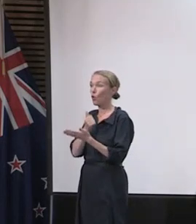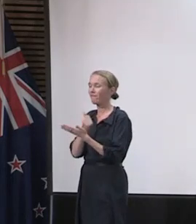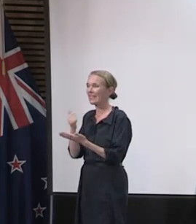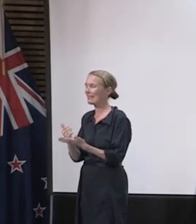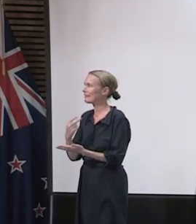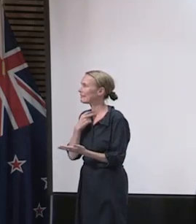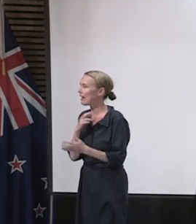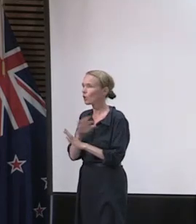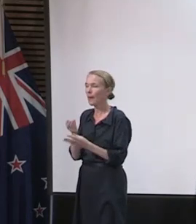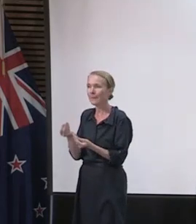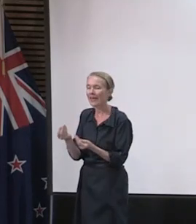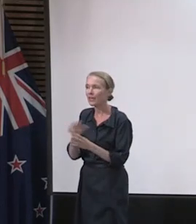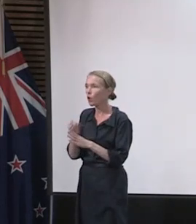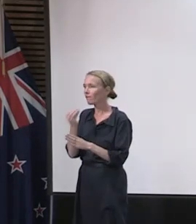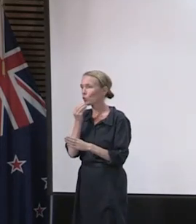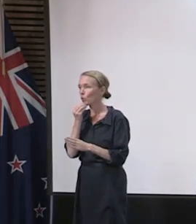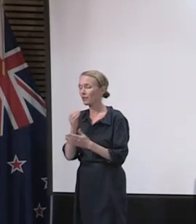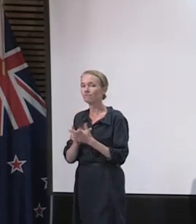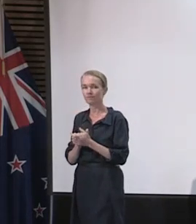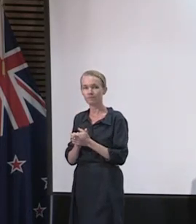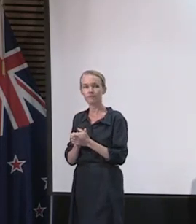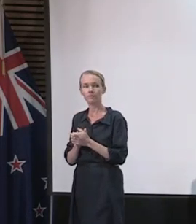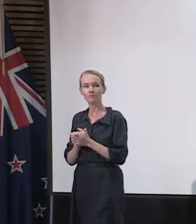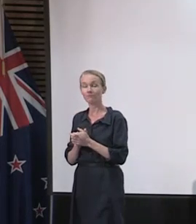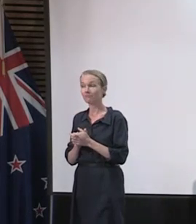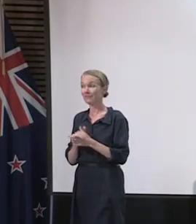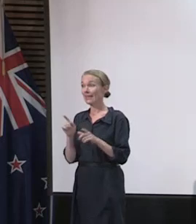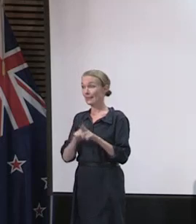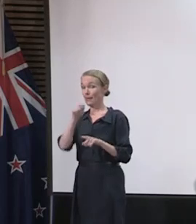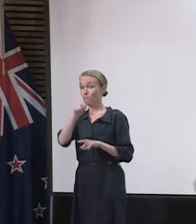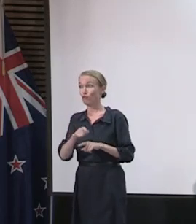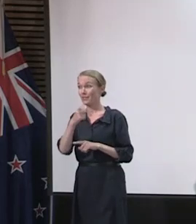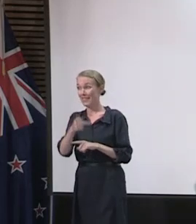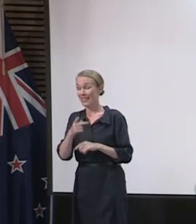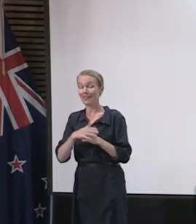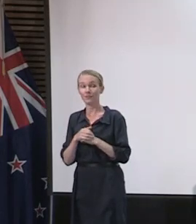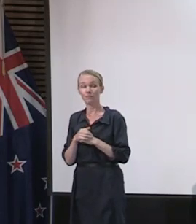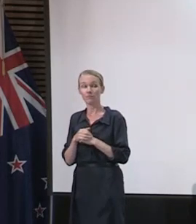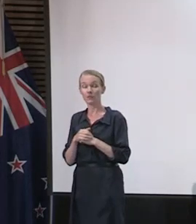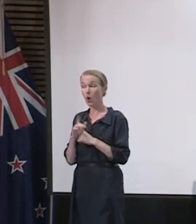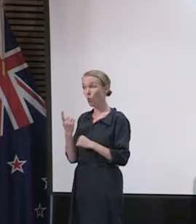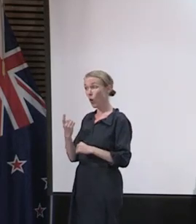a big - rush for support there as well. (SPEAKS INDISTINCTLY) that...